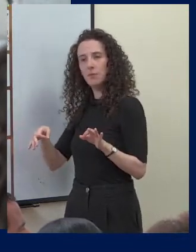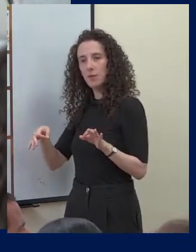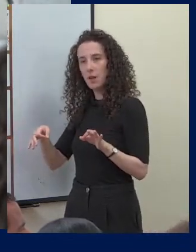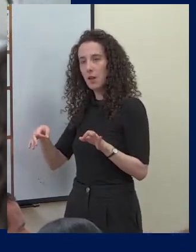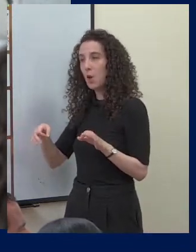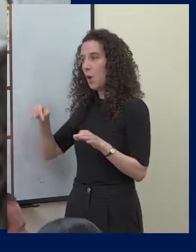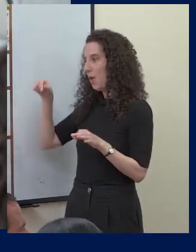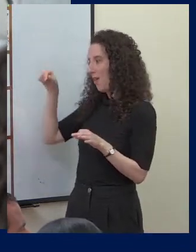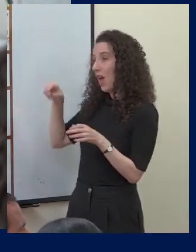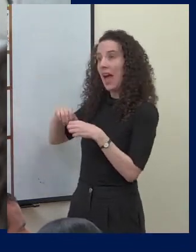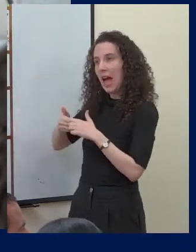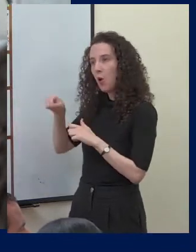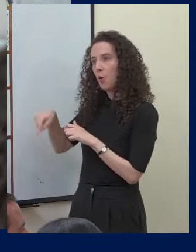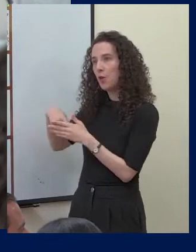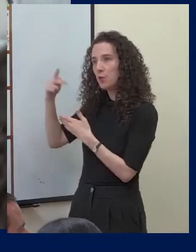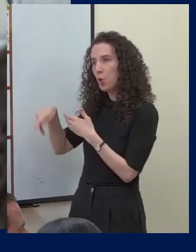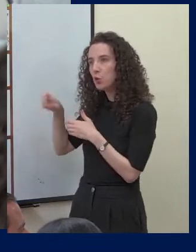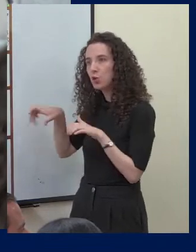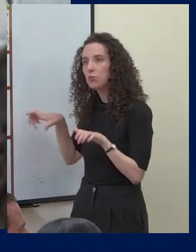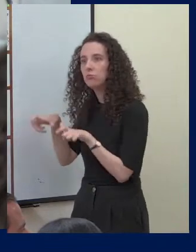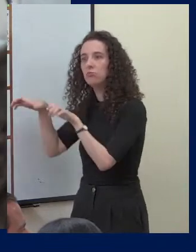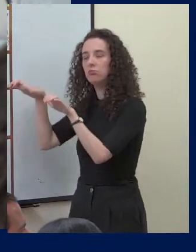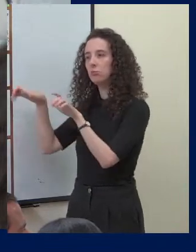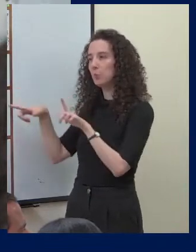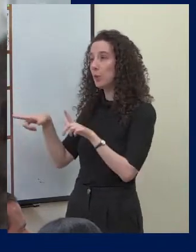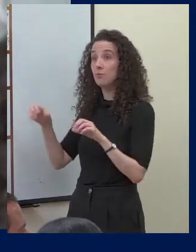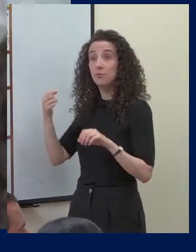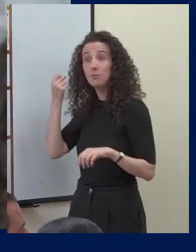any funding and that is what you see so much here now.